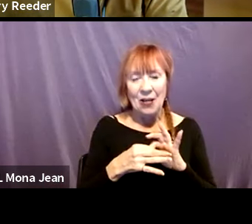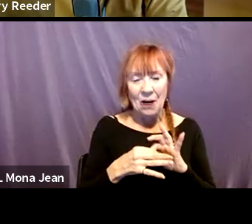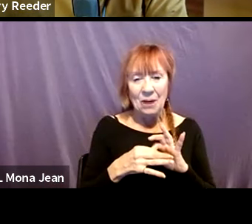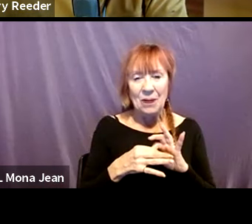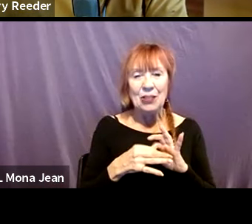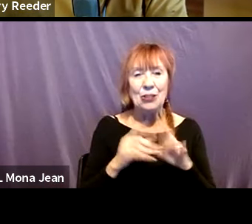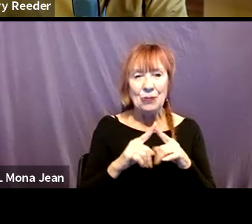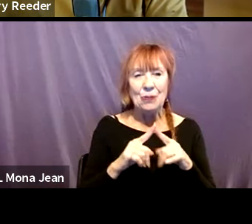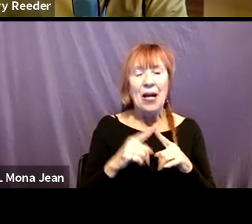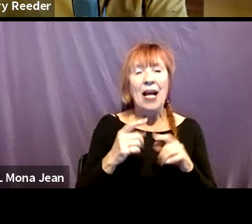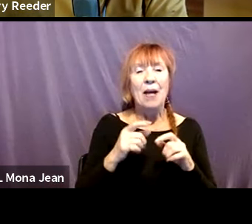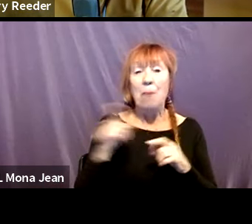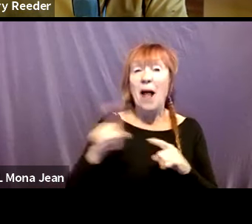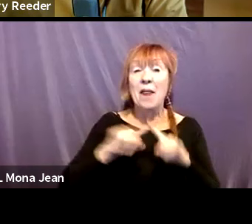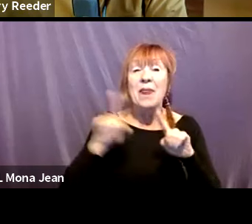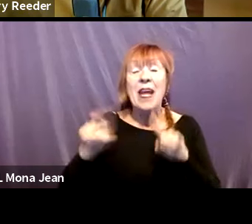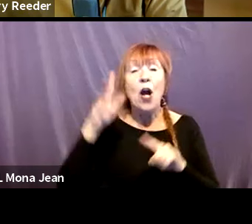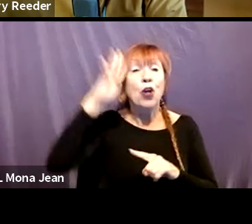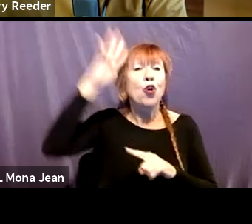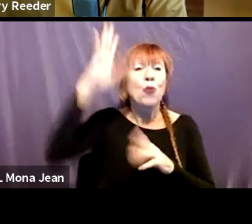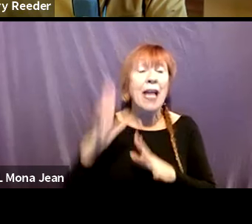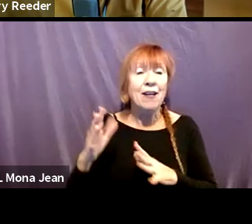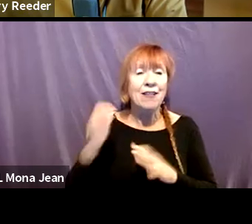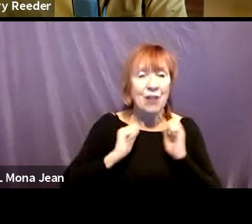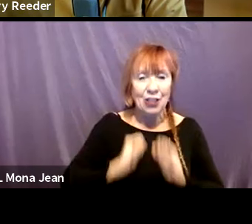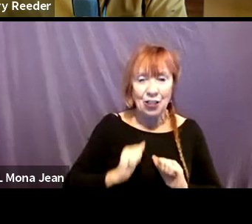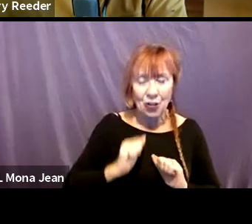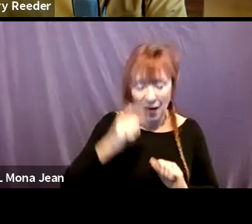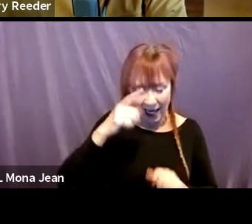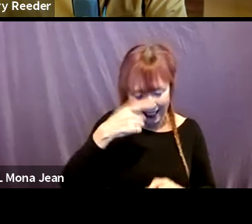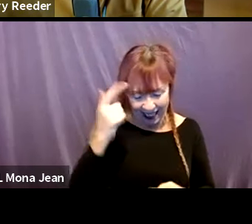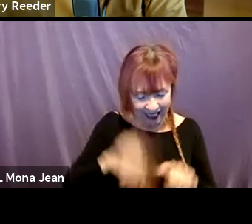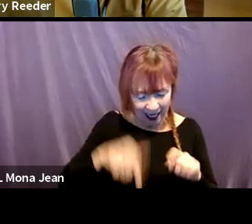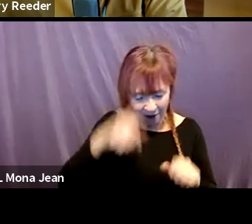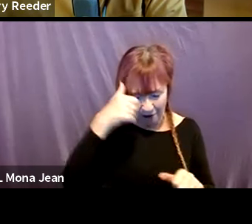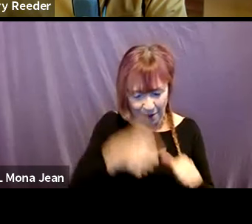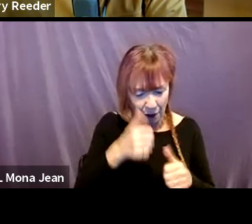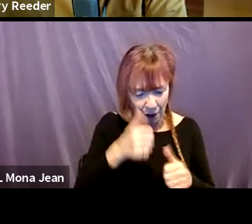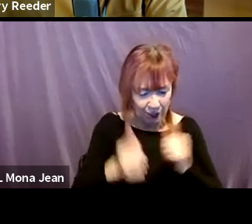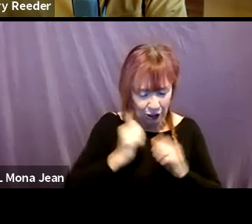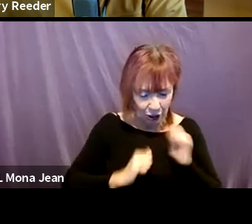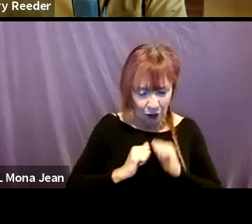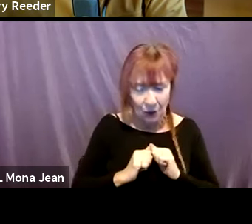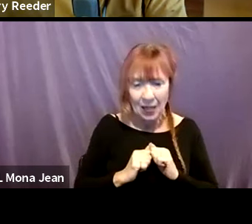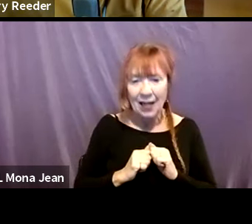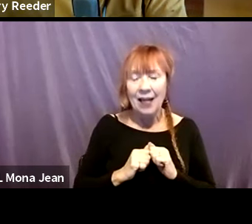but they're the creators of the show. Yeah. I forget the name of it. I think it was like the people who,